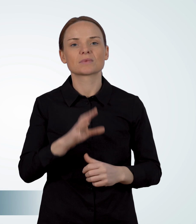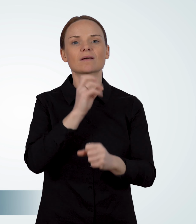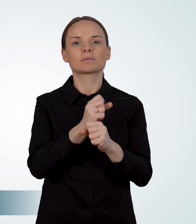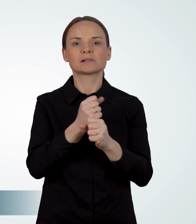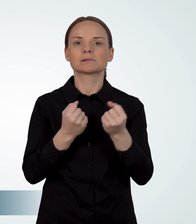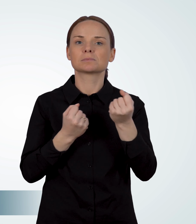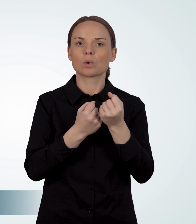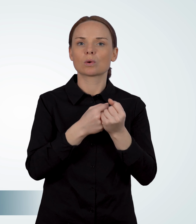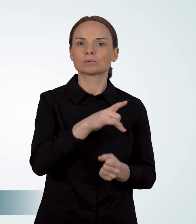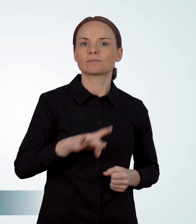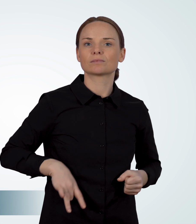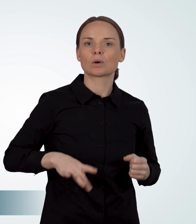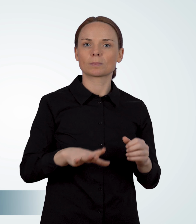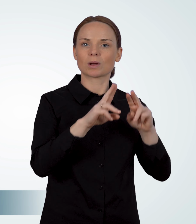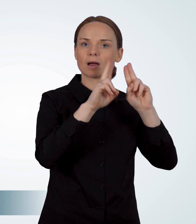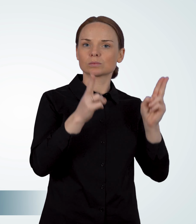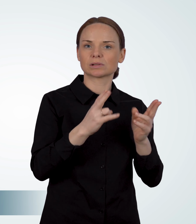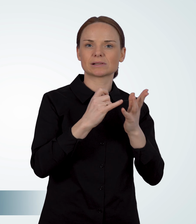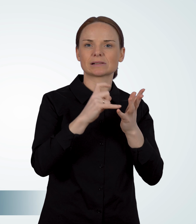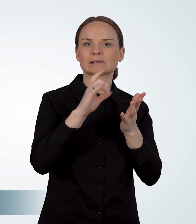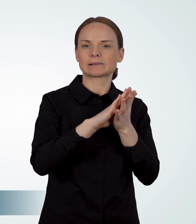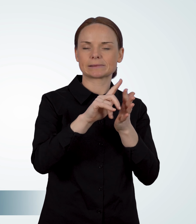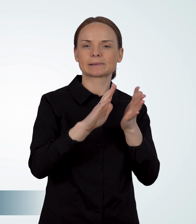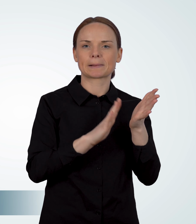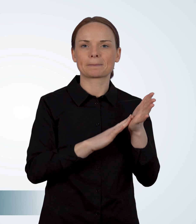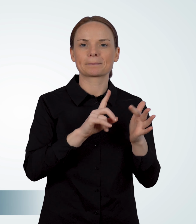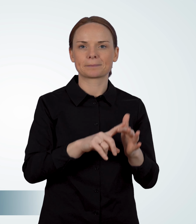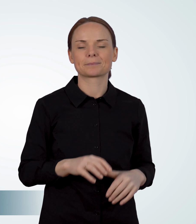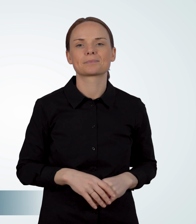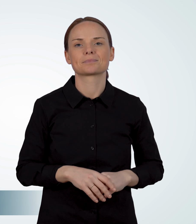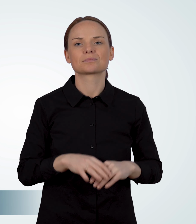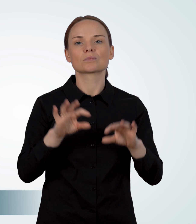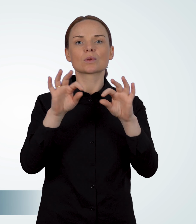Affordable housing schemes are supported by governments